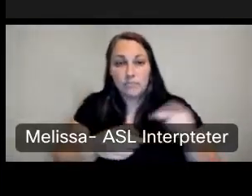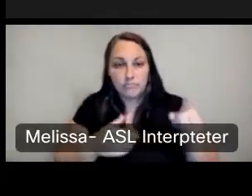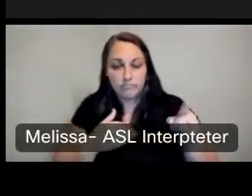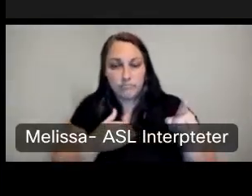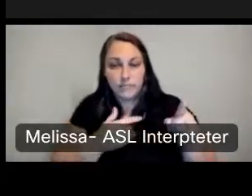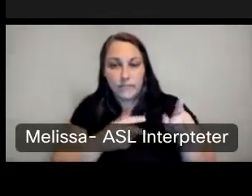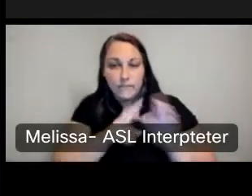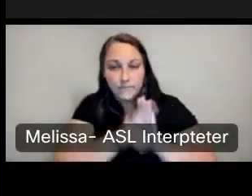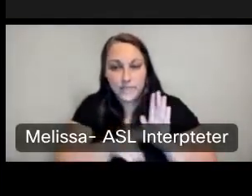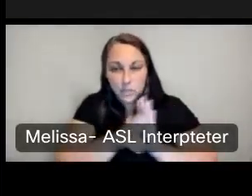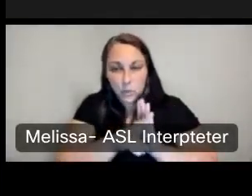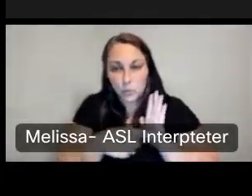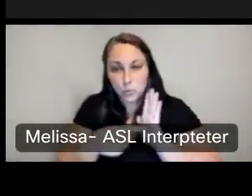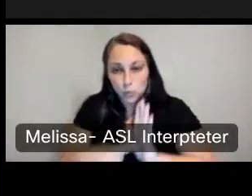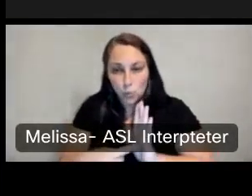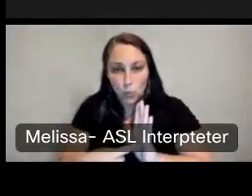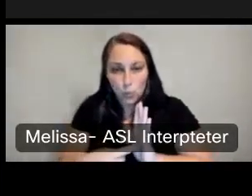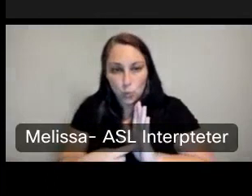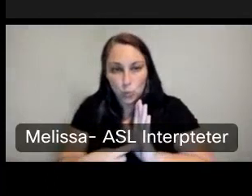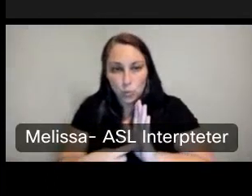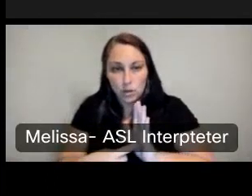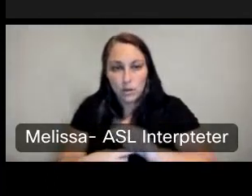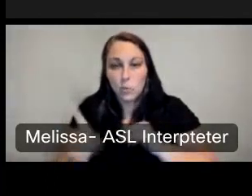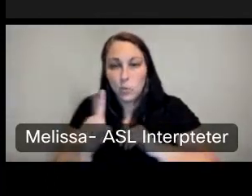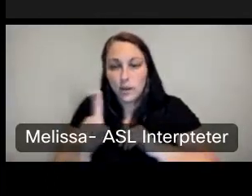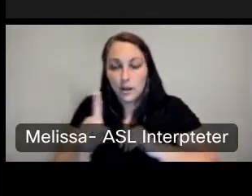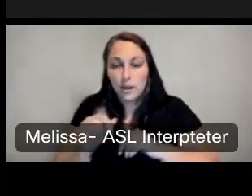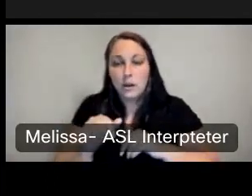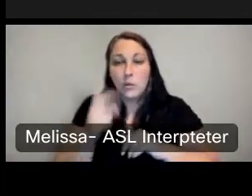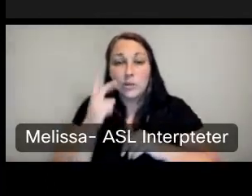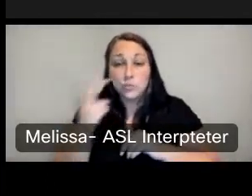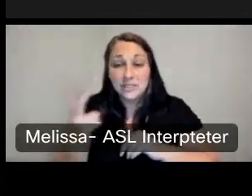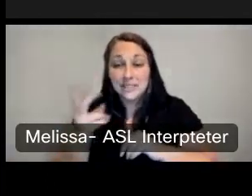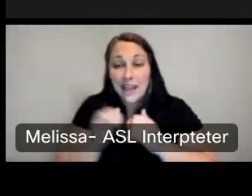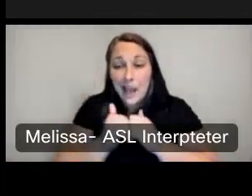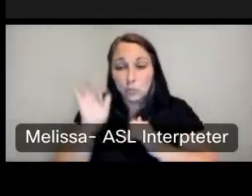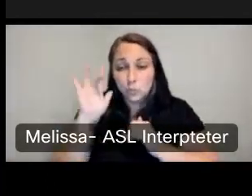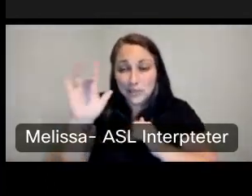um show you where you can uh provide us with your comments or learn more about